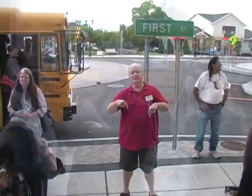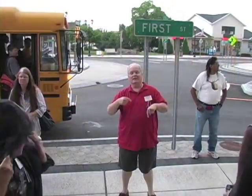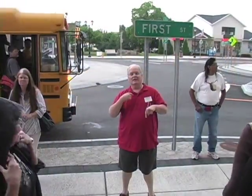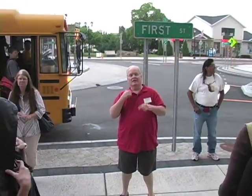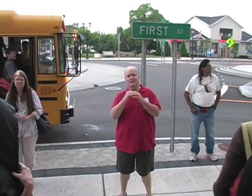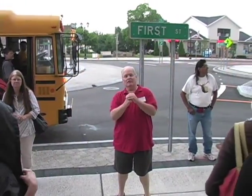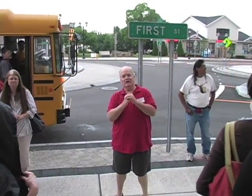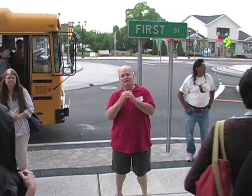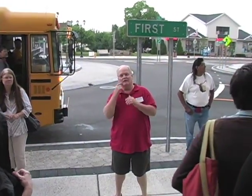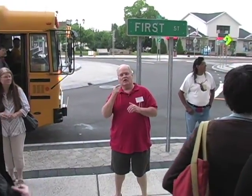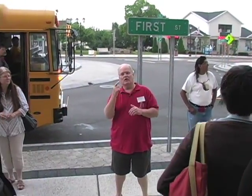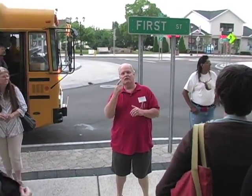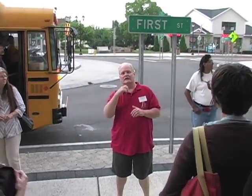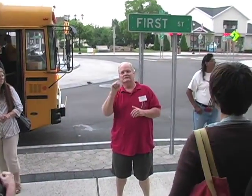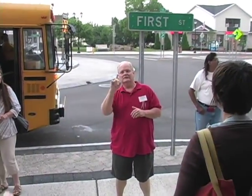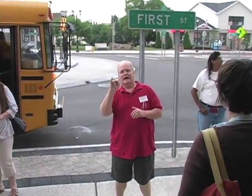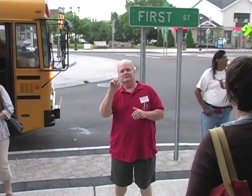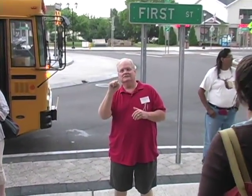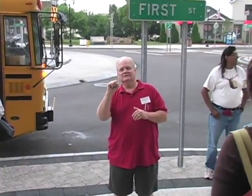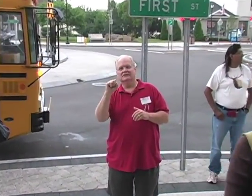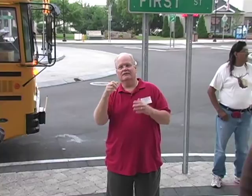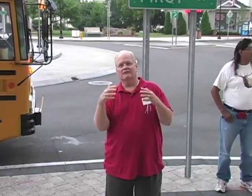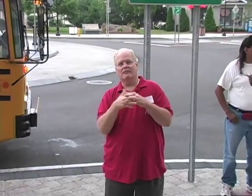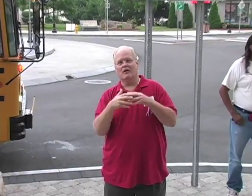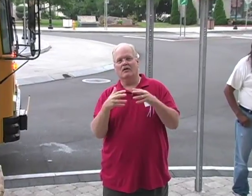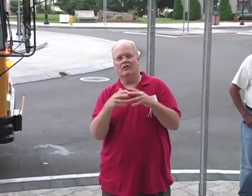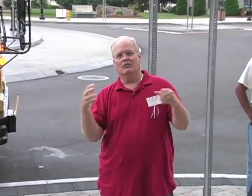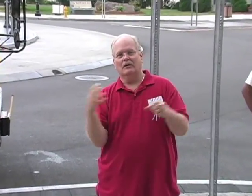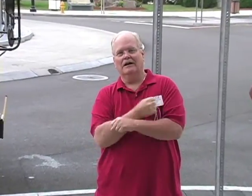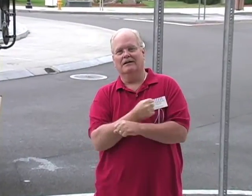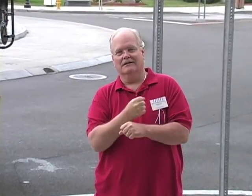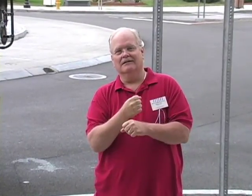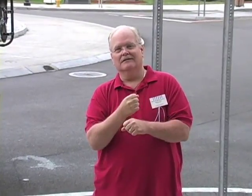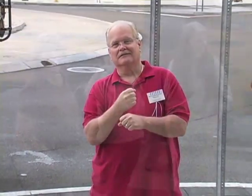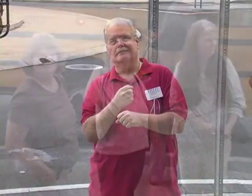I am here to pray for Redskins football team to win